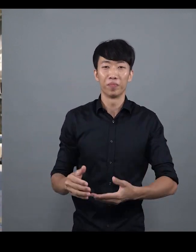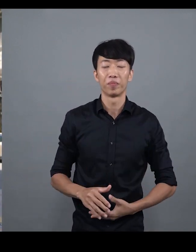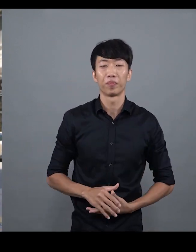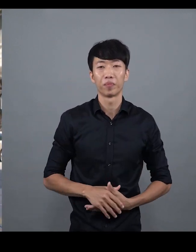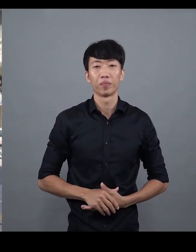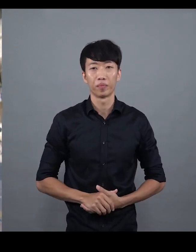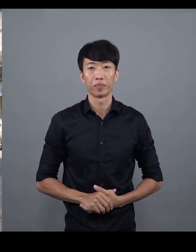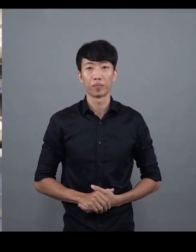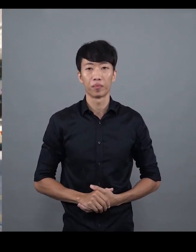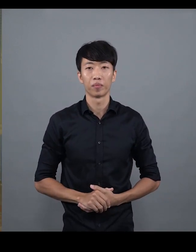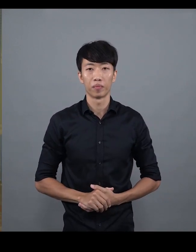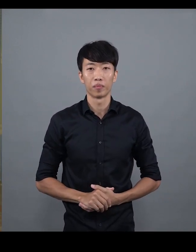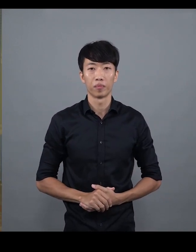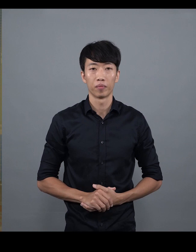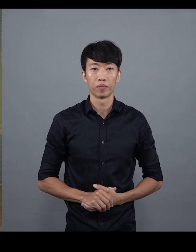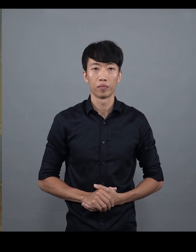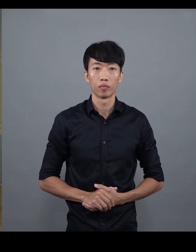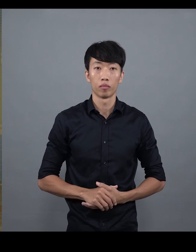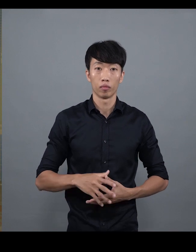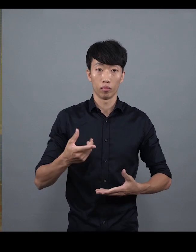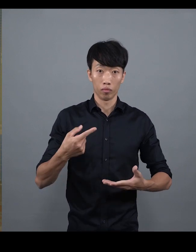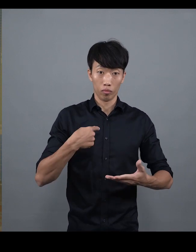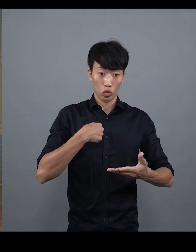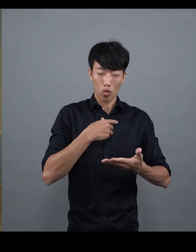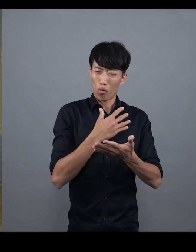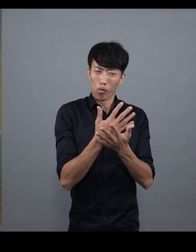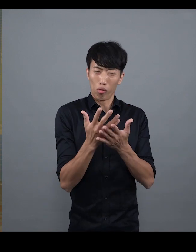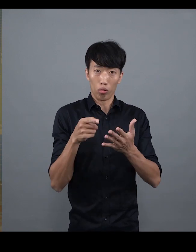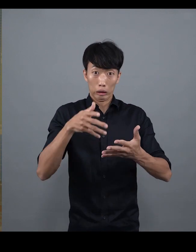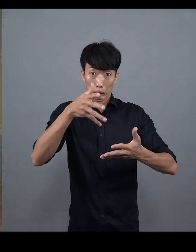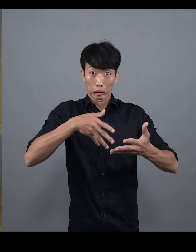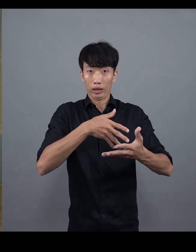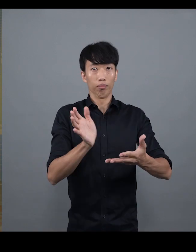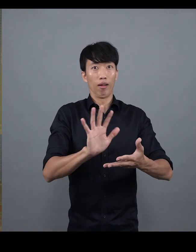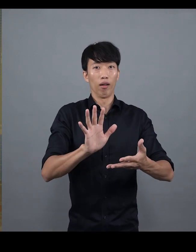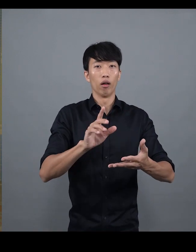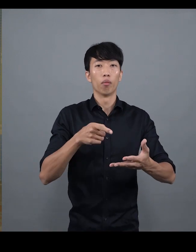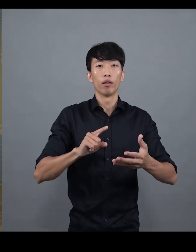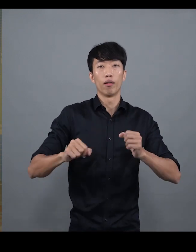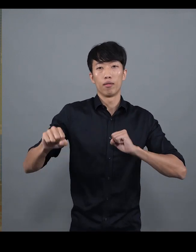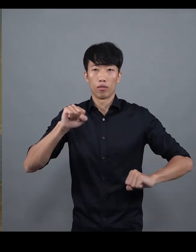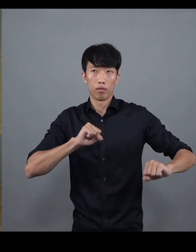that can describe the scene But my work is not poetry